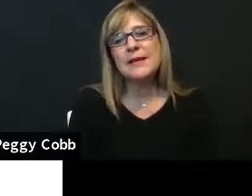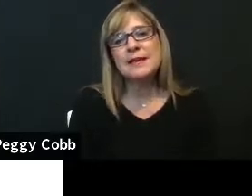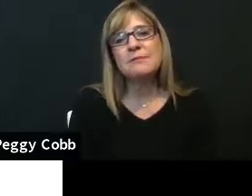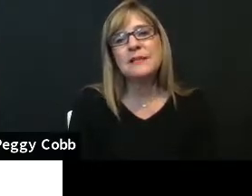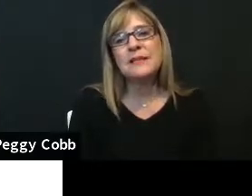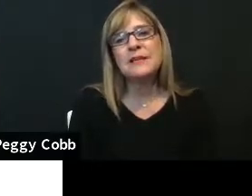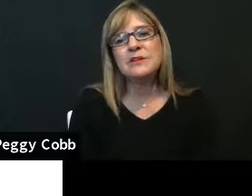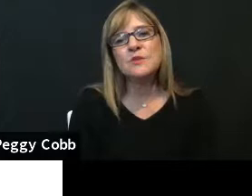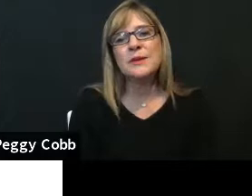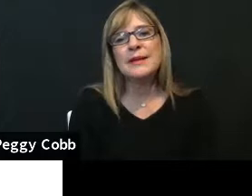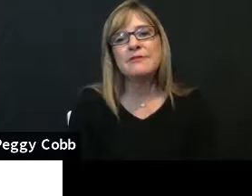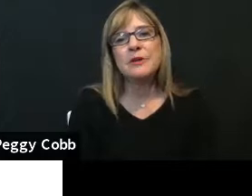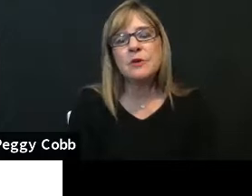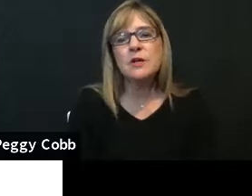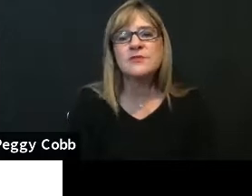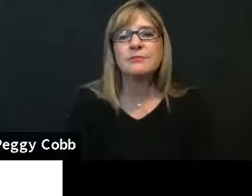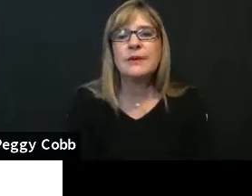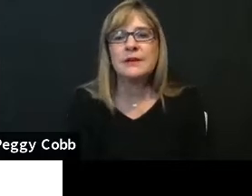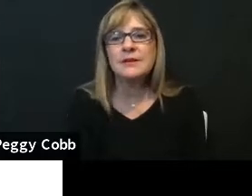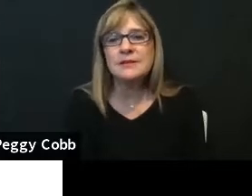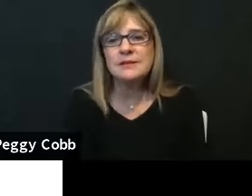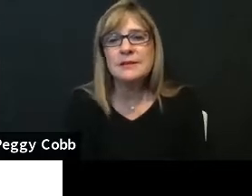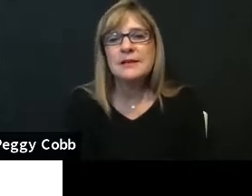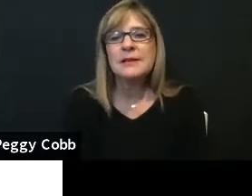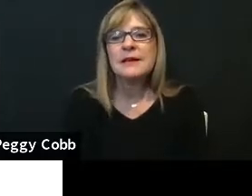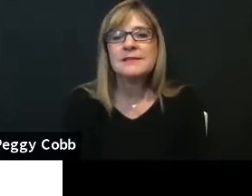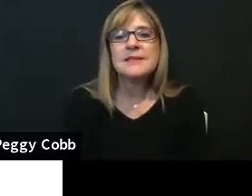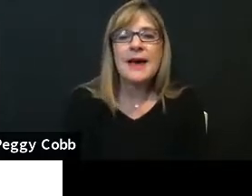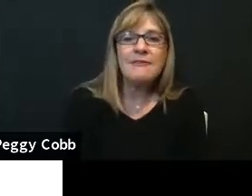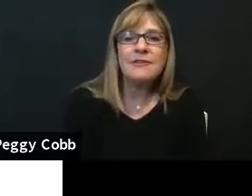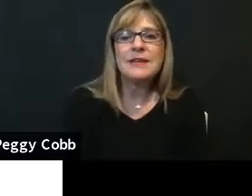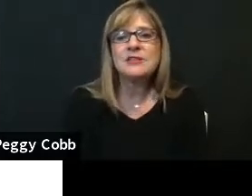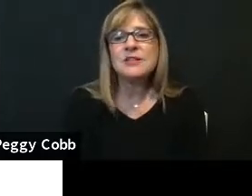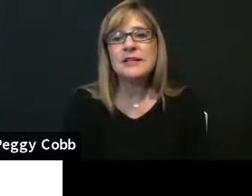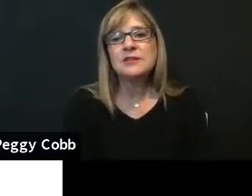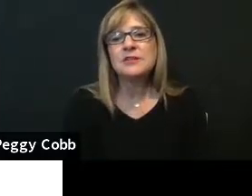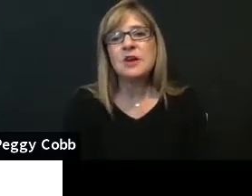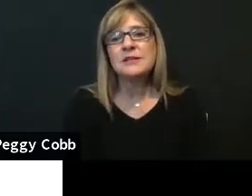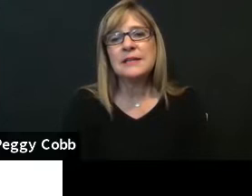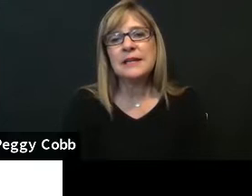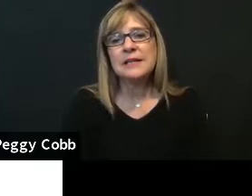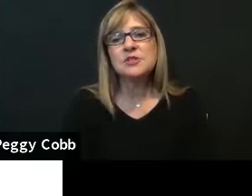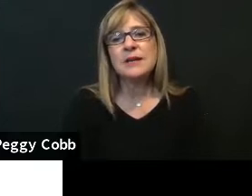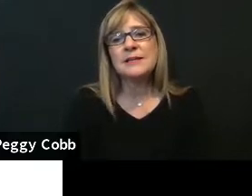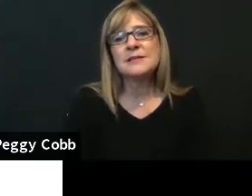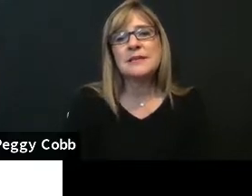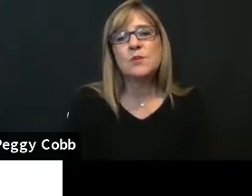we had many years where we had phone calls from parents and staff and educators contacting us trying to see